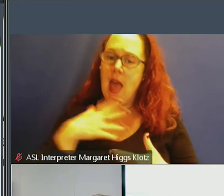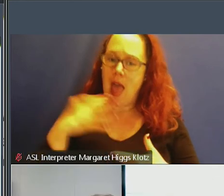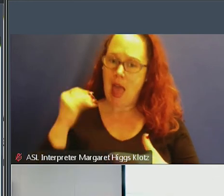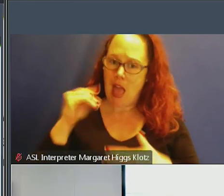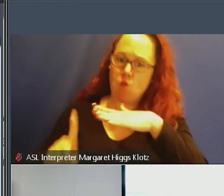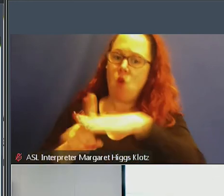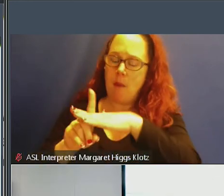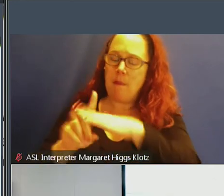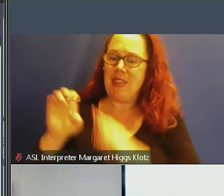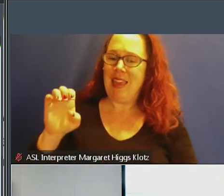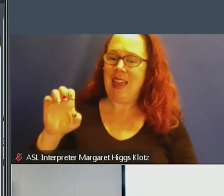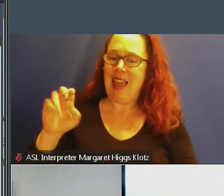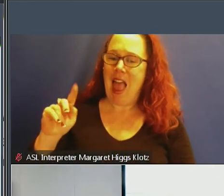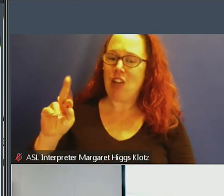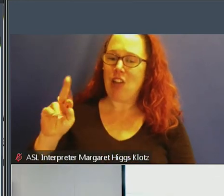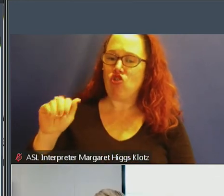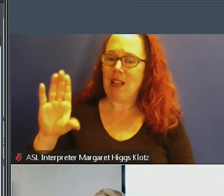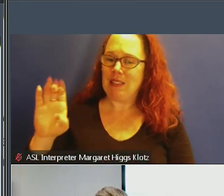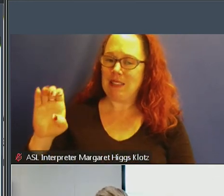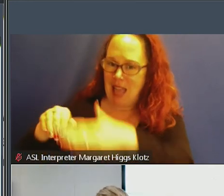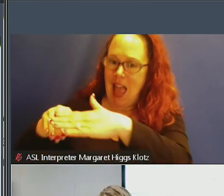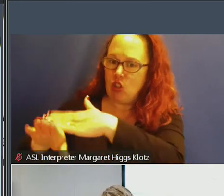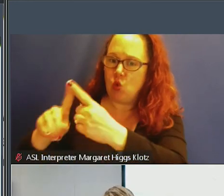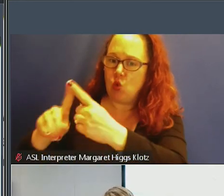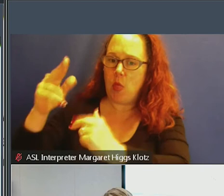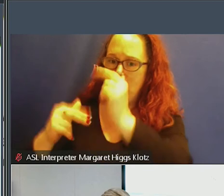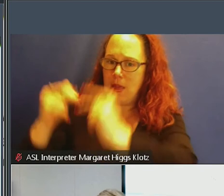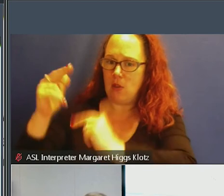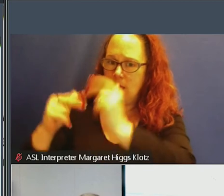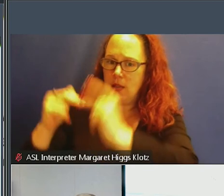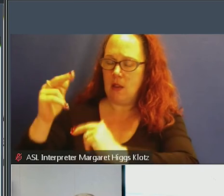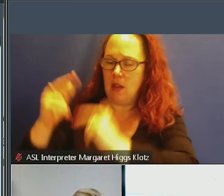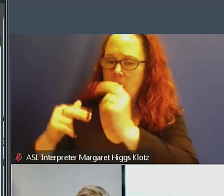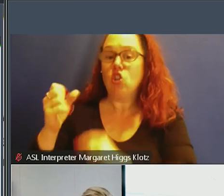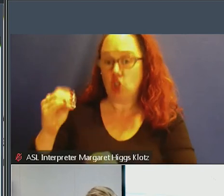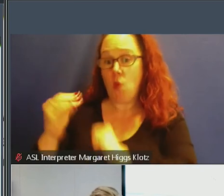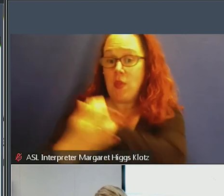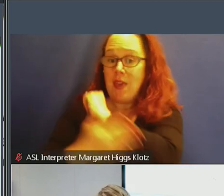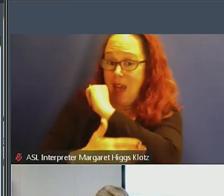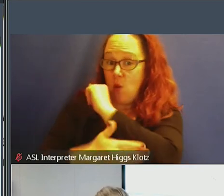So that's something that everybody can take a look at. The County can take a look at, I can't guarantee what's going to happen,